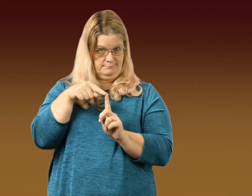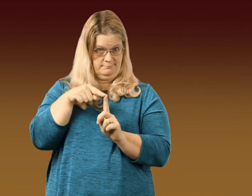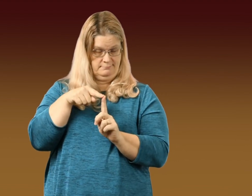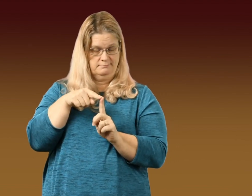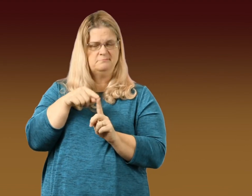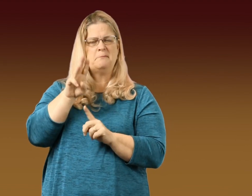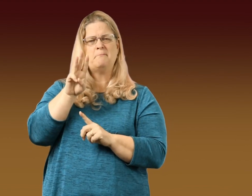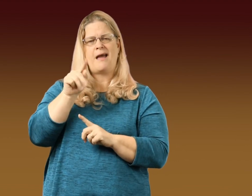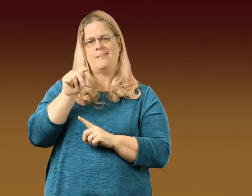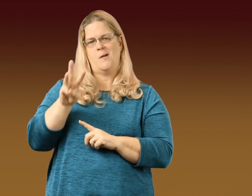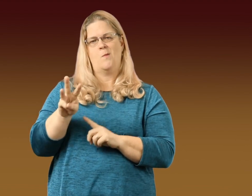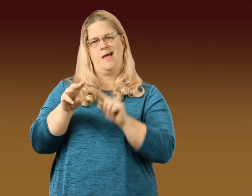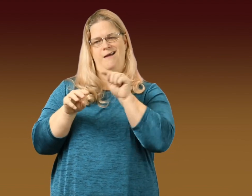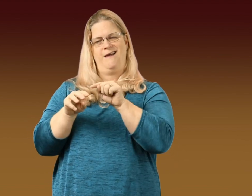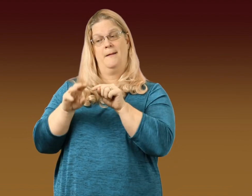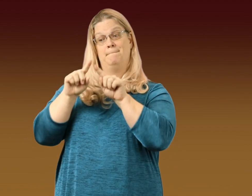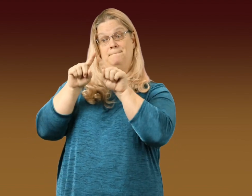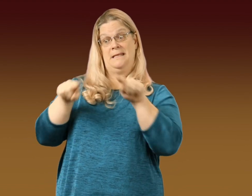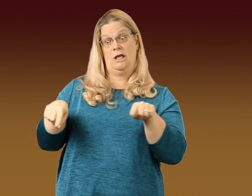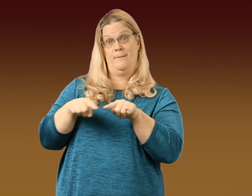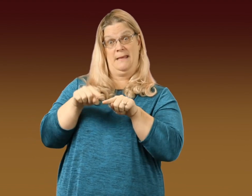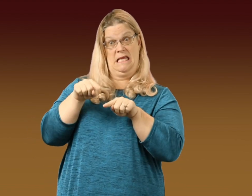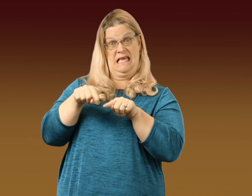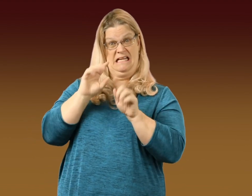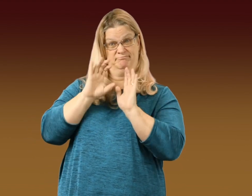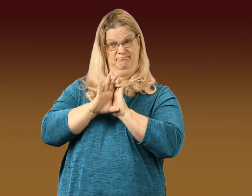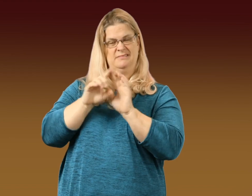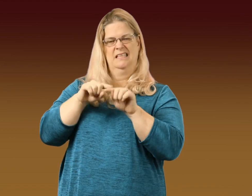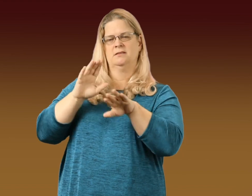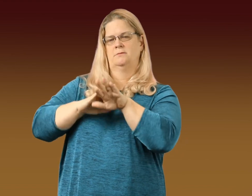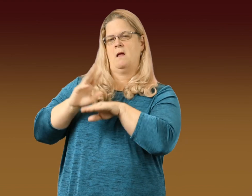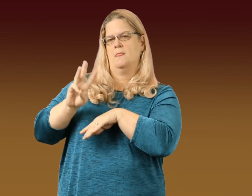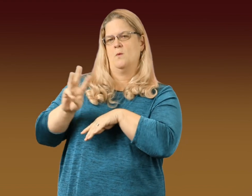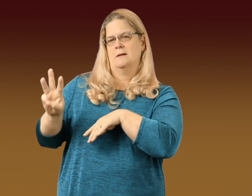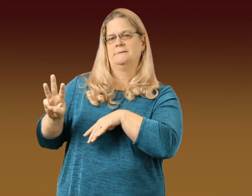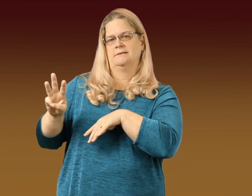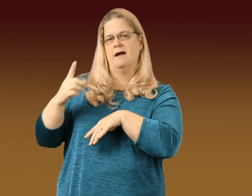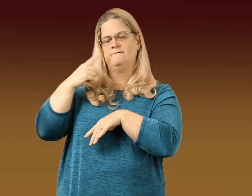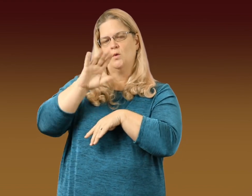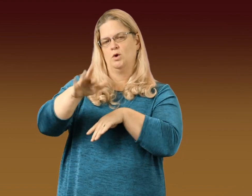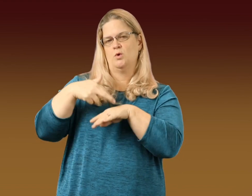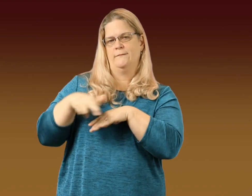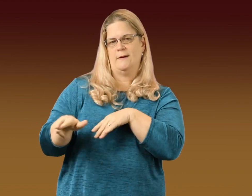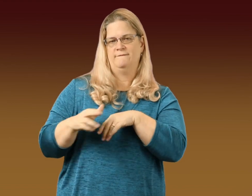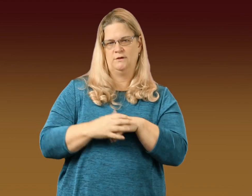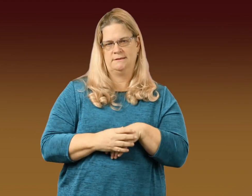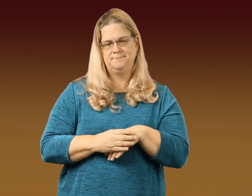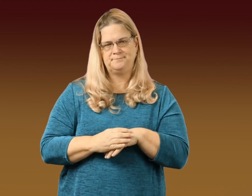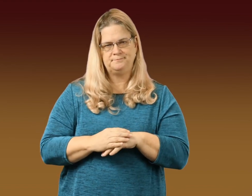And by the way, this pyramid is available on the website for your reference.